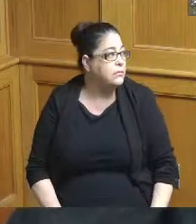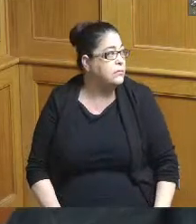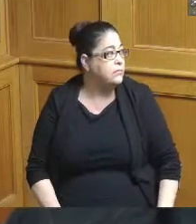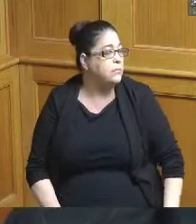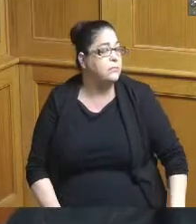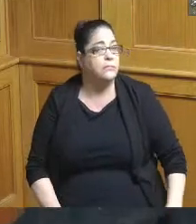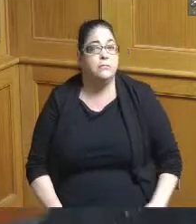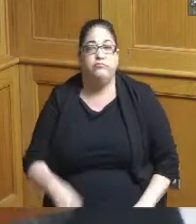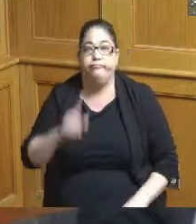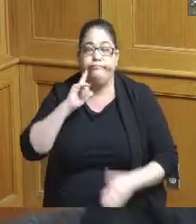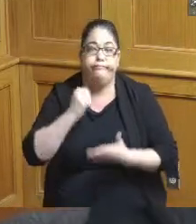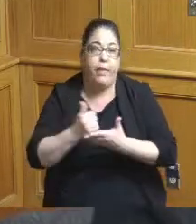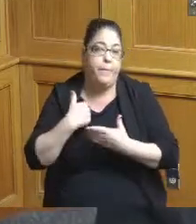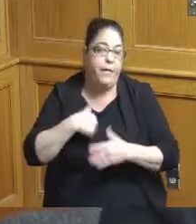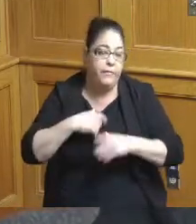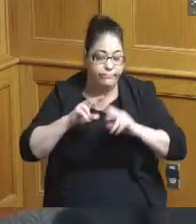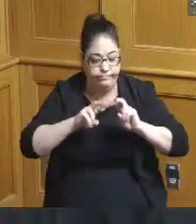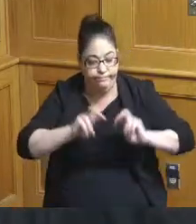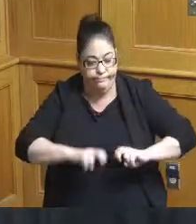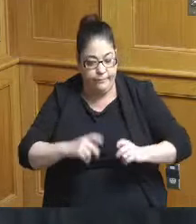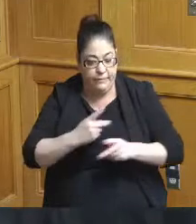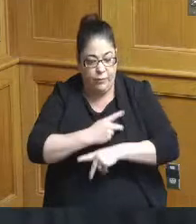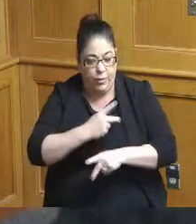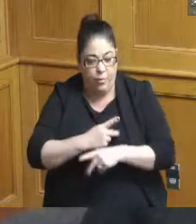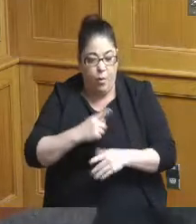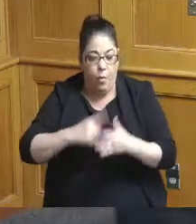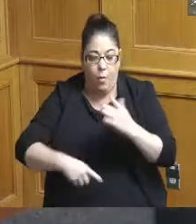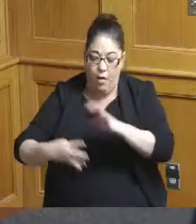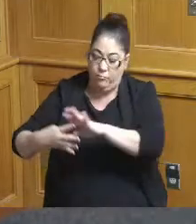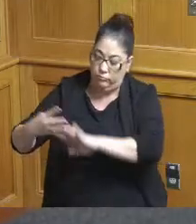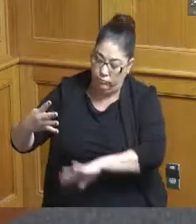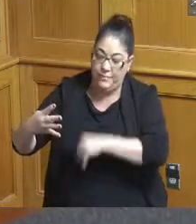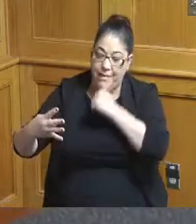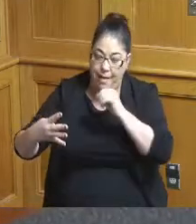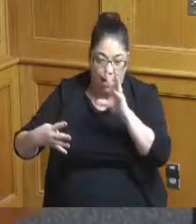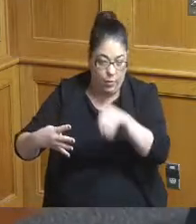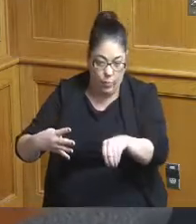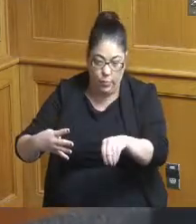conversations about what has not been included in the budget and what we would like to include